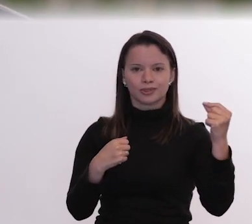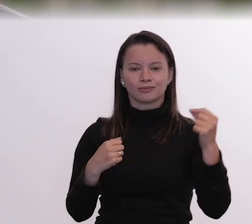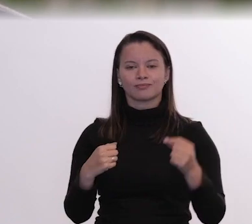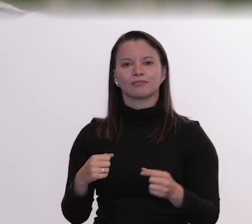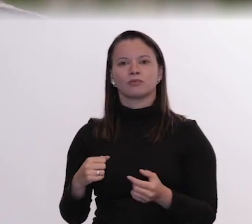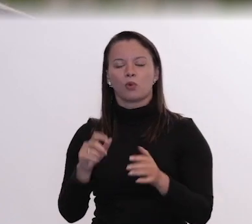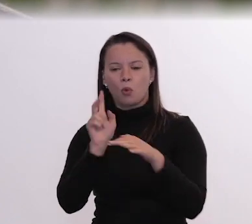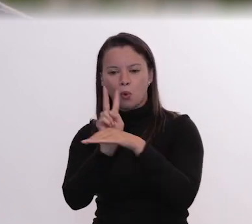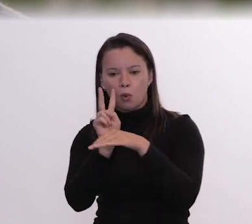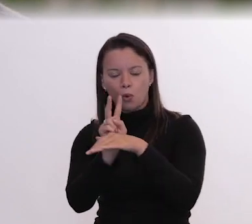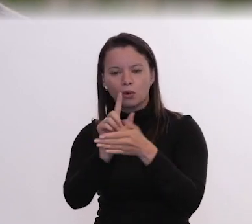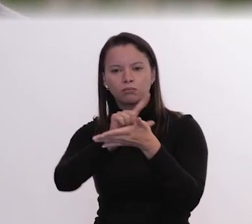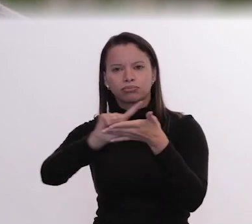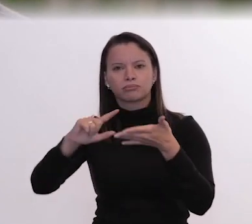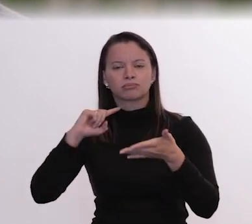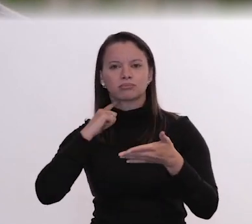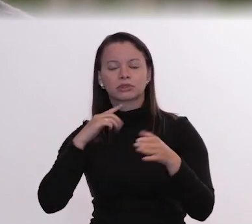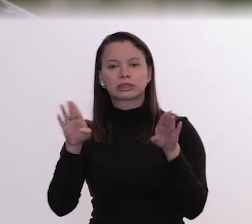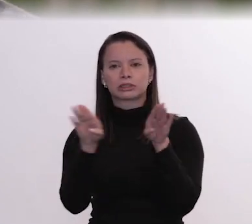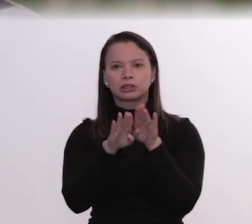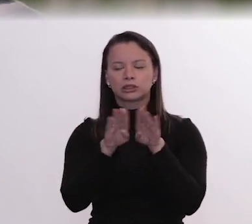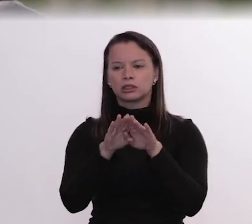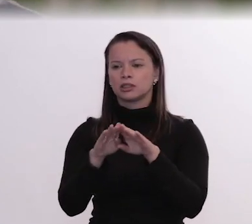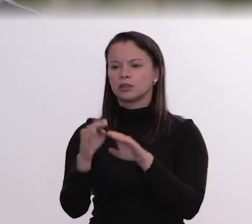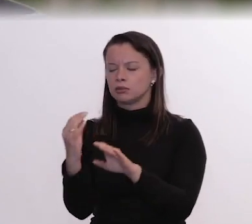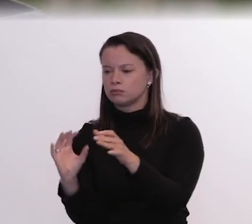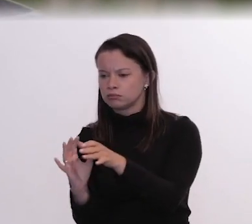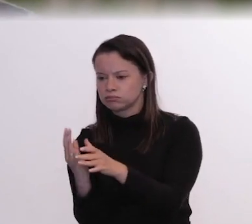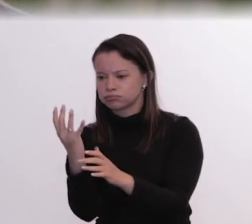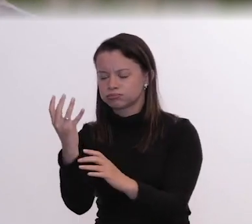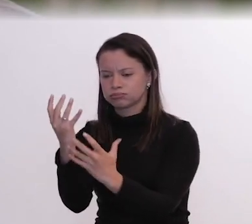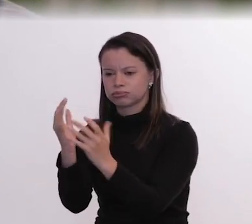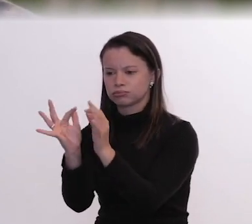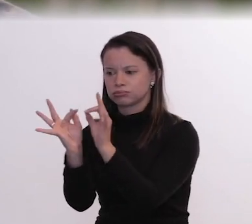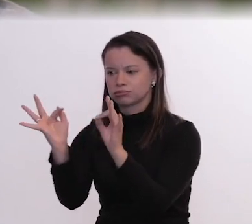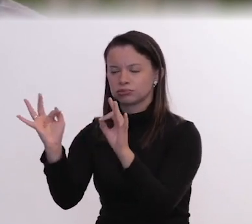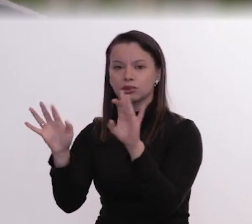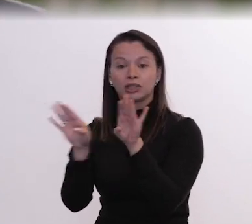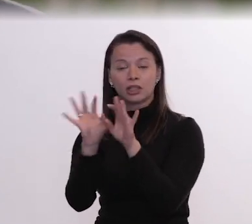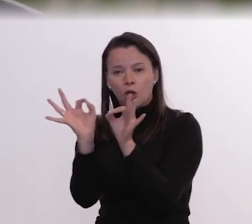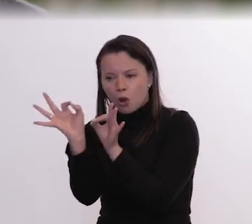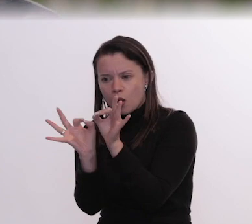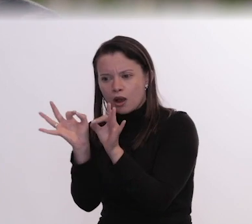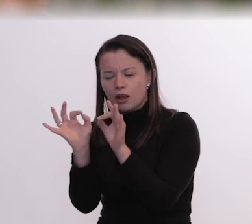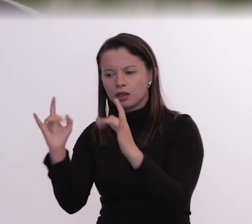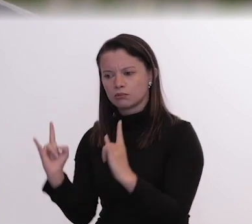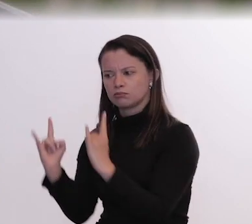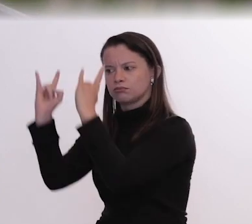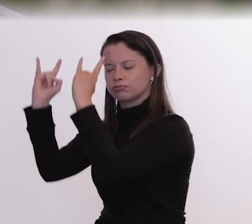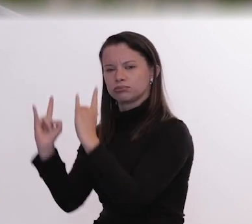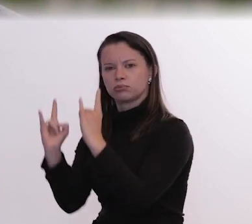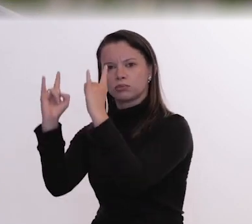re-occupation of urban space, so that people are not hurdled far for their jobs, spread of job opportunities